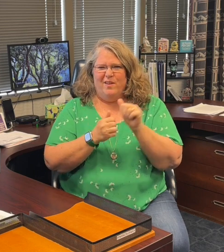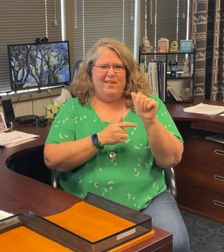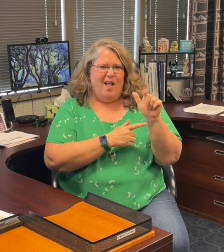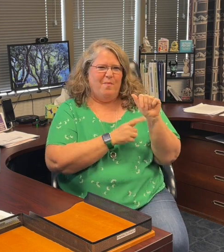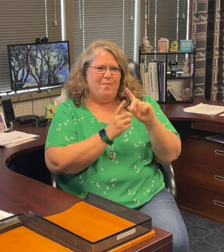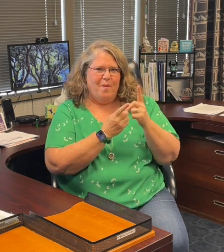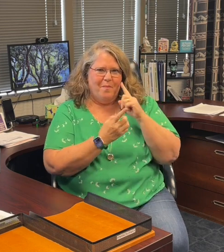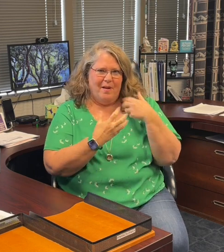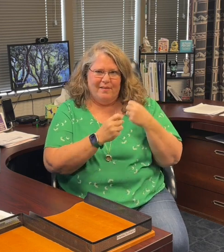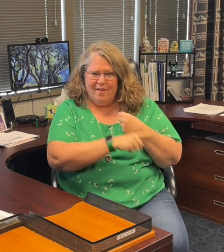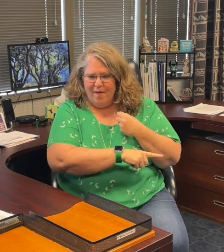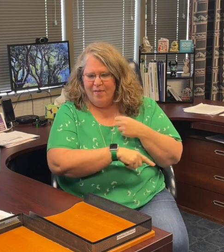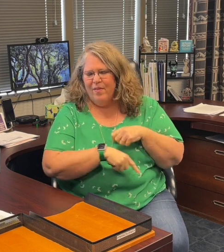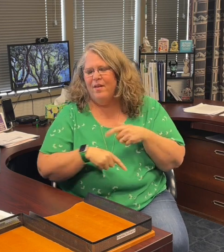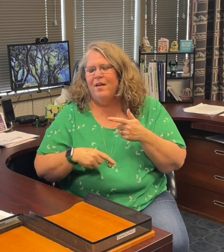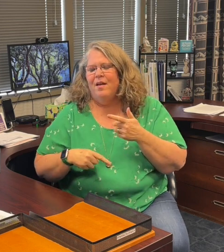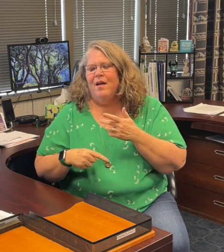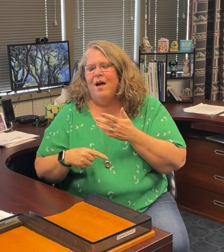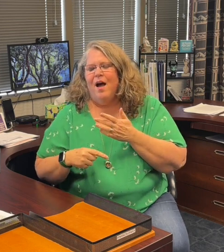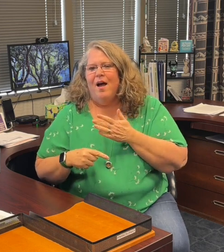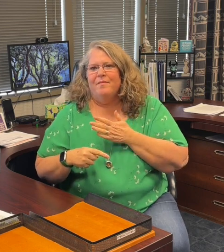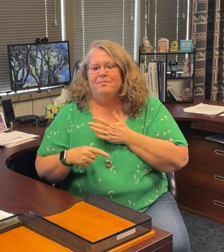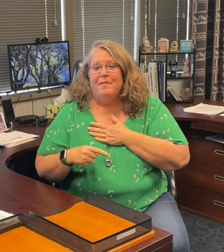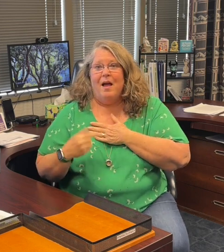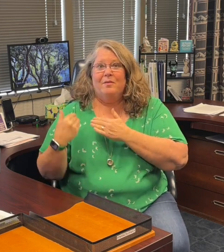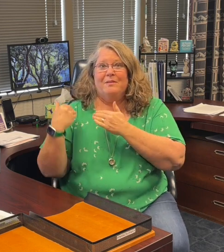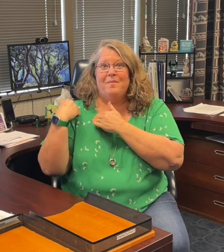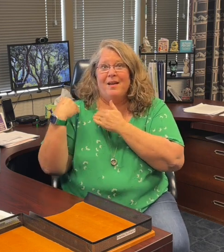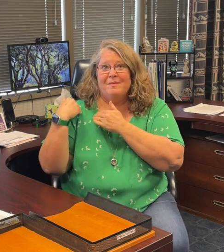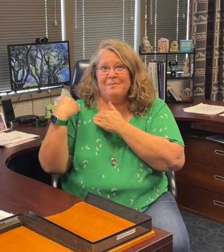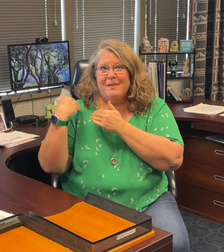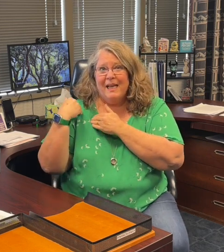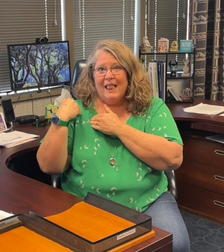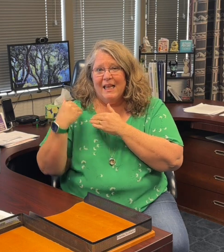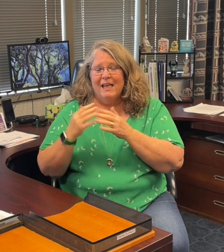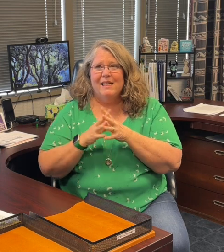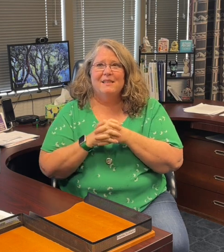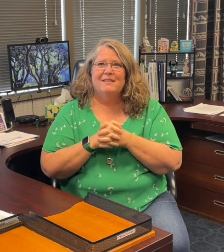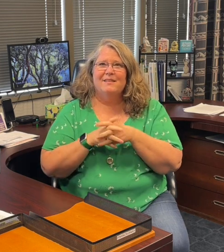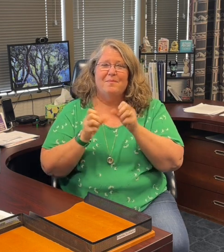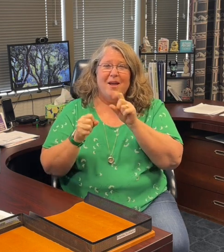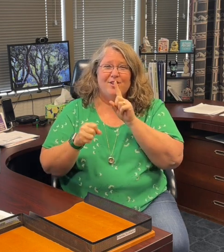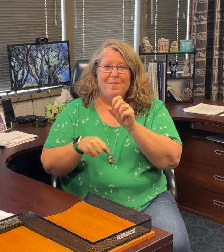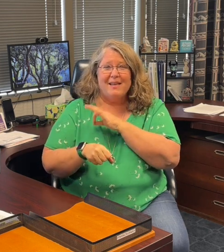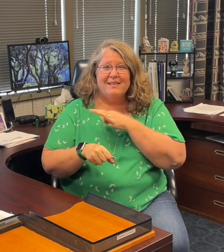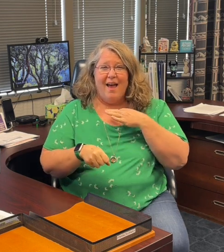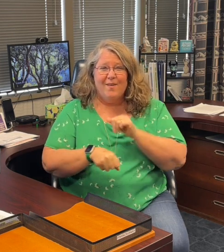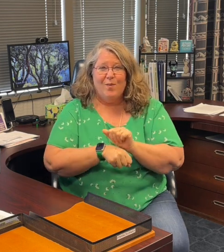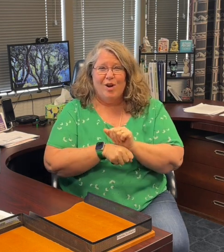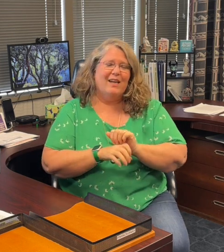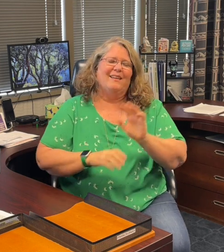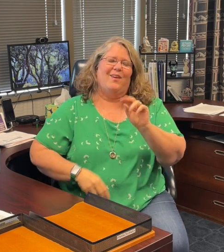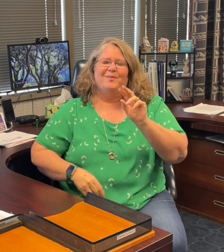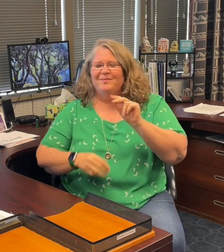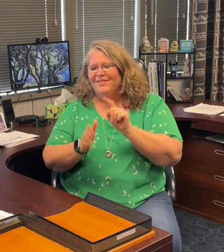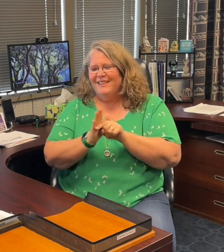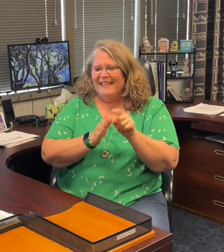Services with the Alabama Department of Mental Health. My responsibilities include making sure that my staff are doing their work.